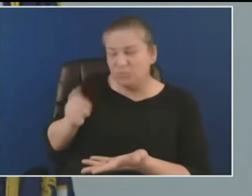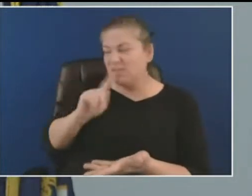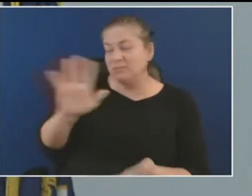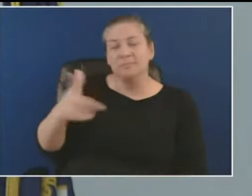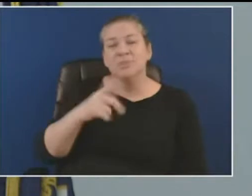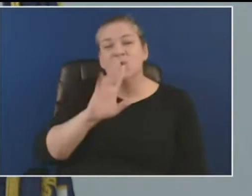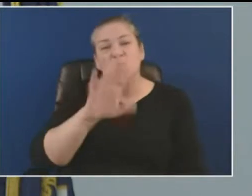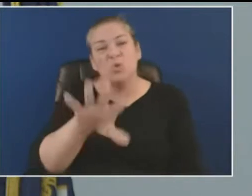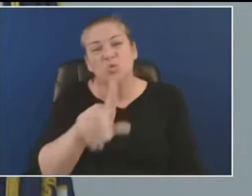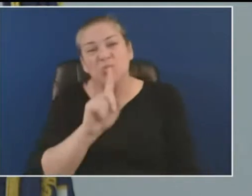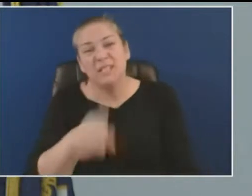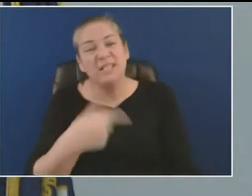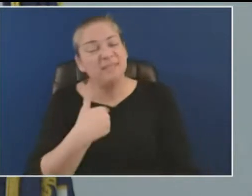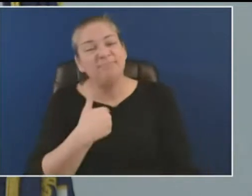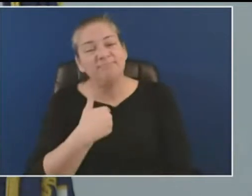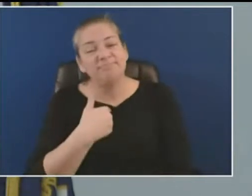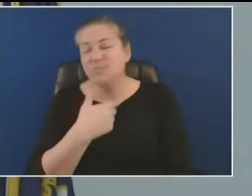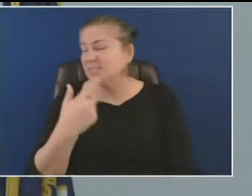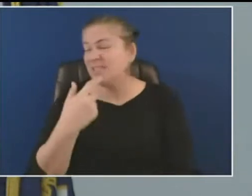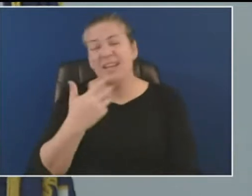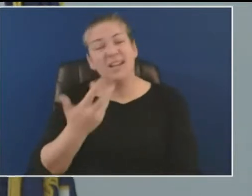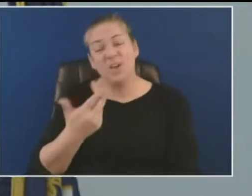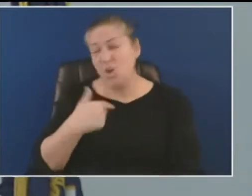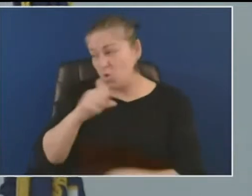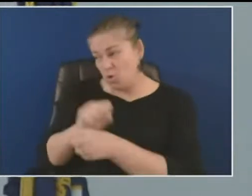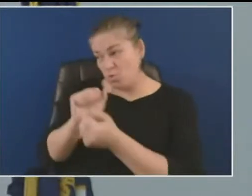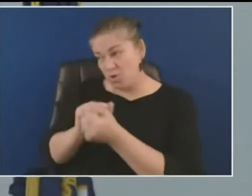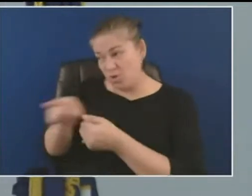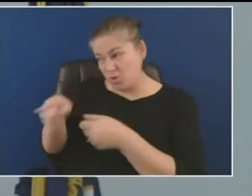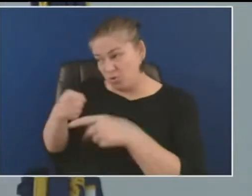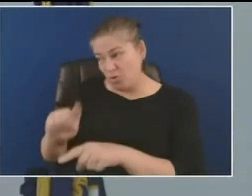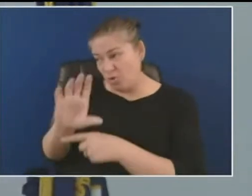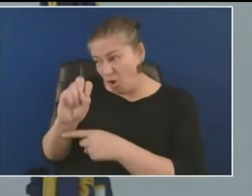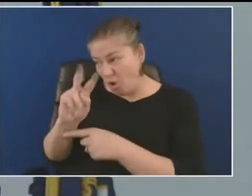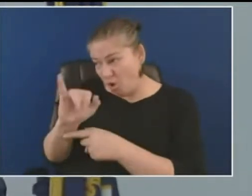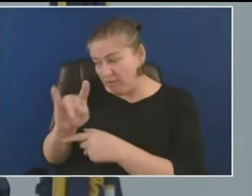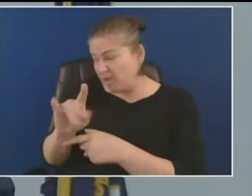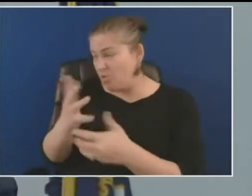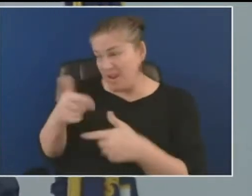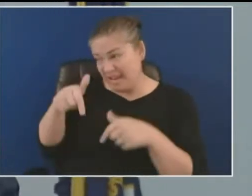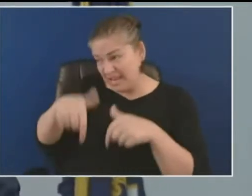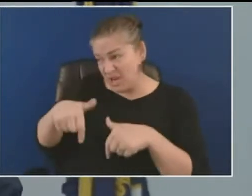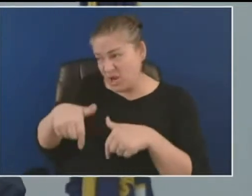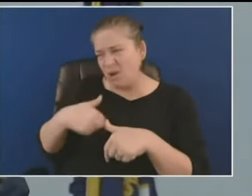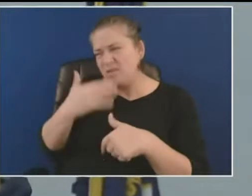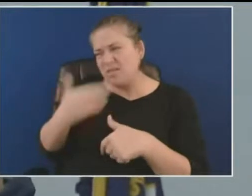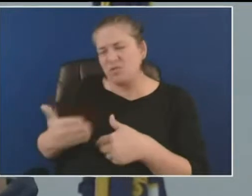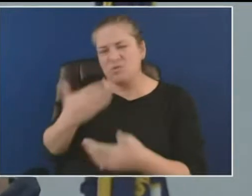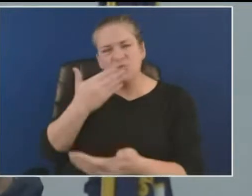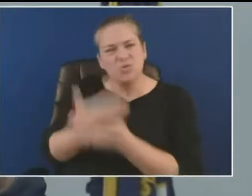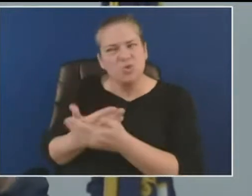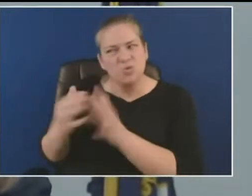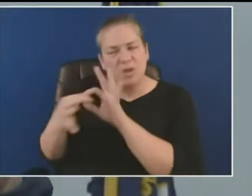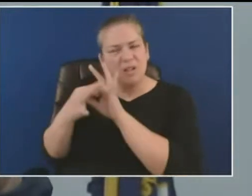Whether it's working with you and COVID or or here, thank you for that relationship. We've been hit hard, harder than we ever have